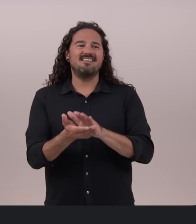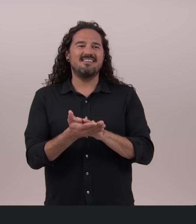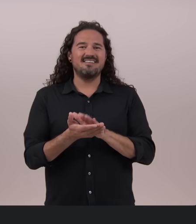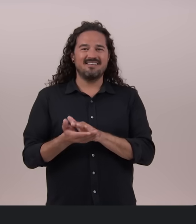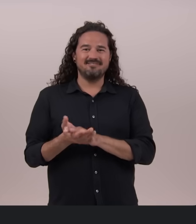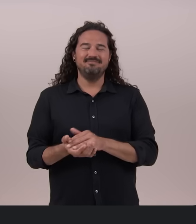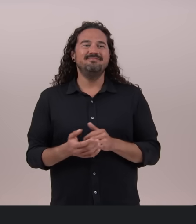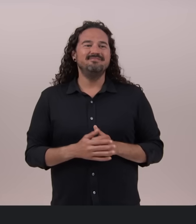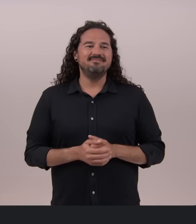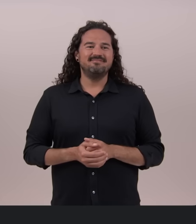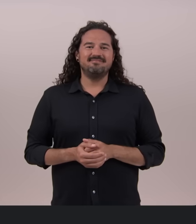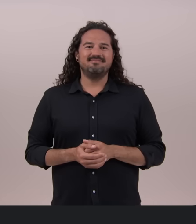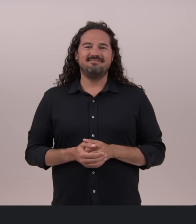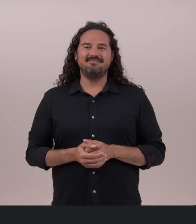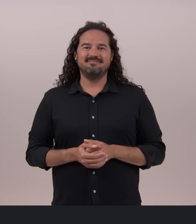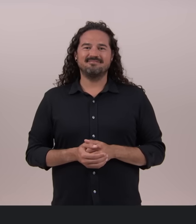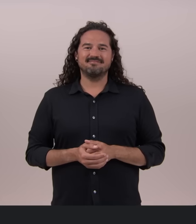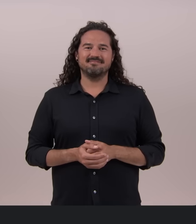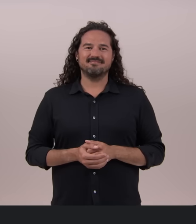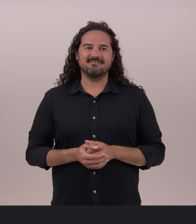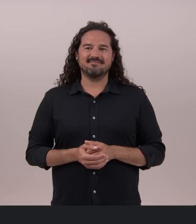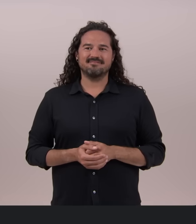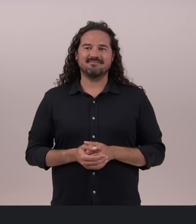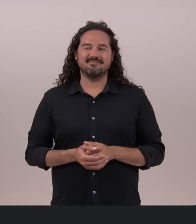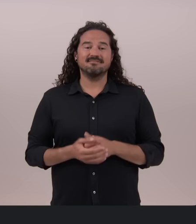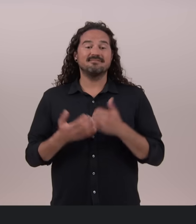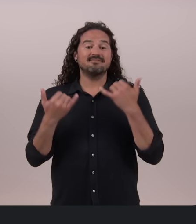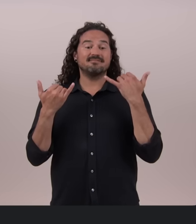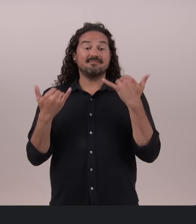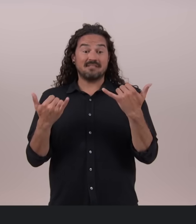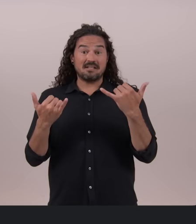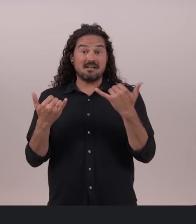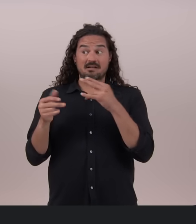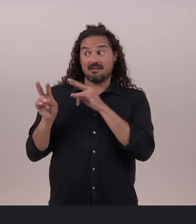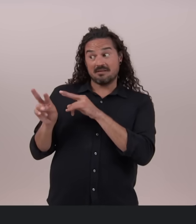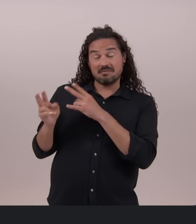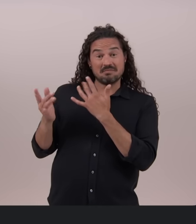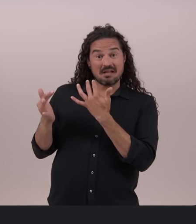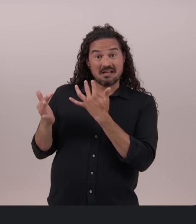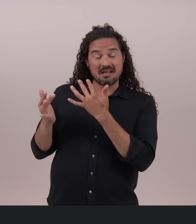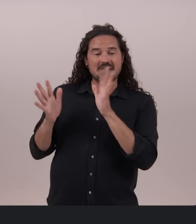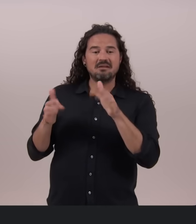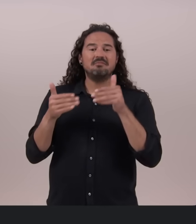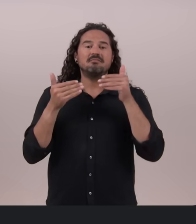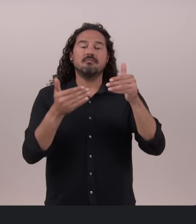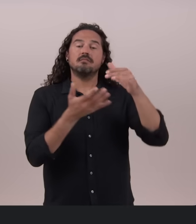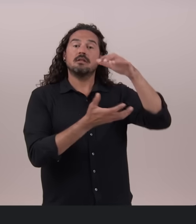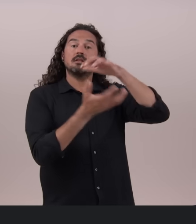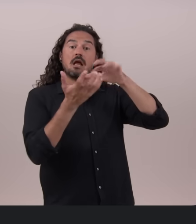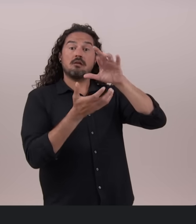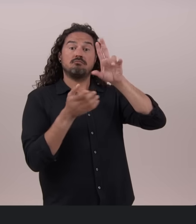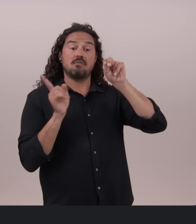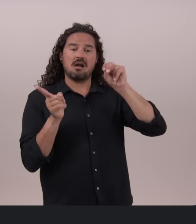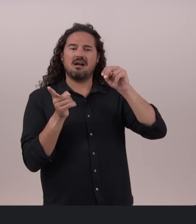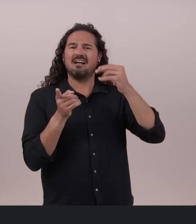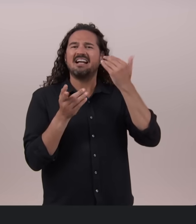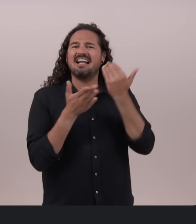Awesome! Now, while we're waiting, Cloud Run is just our latest integration.